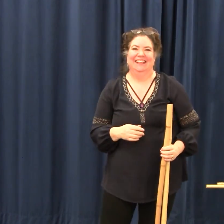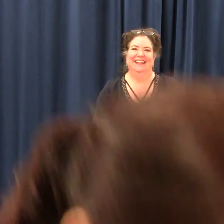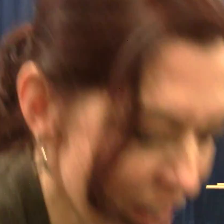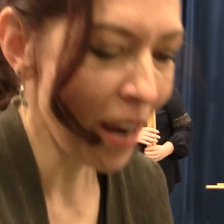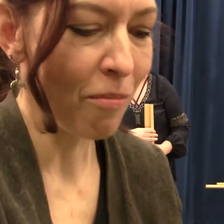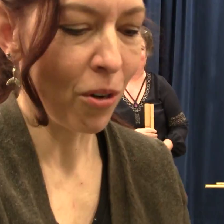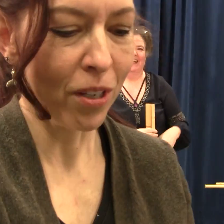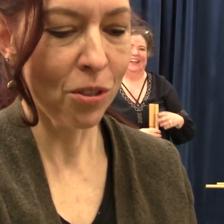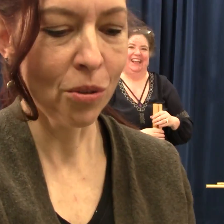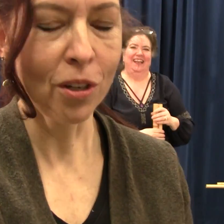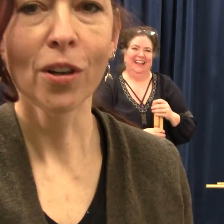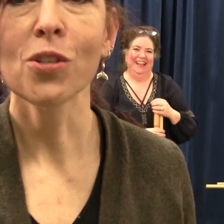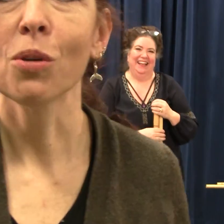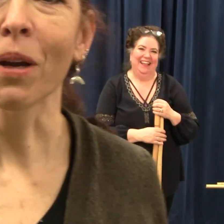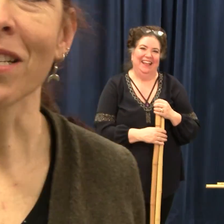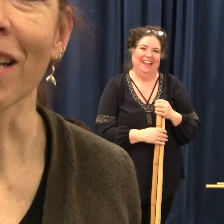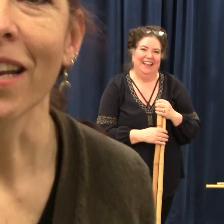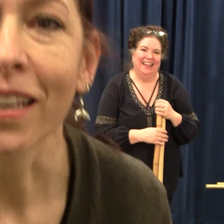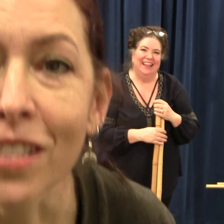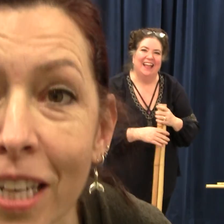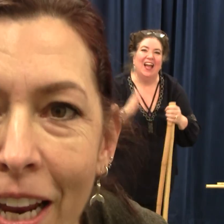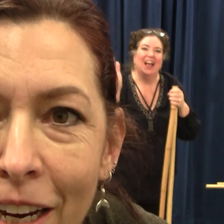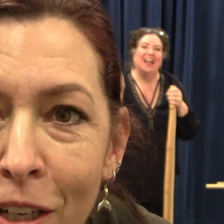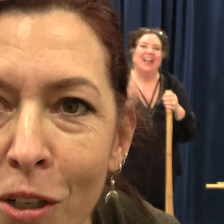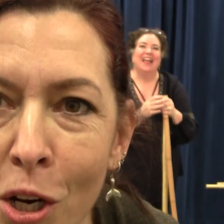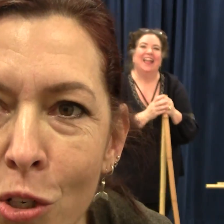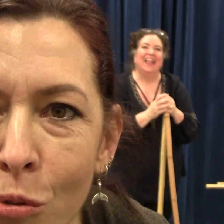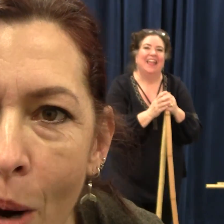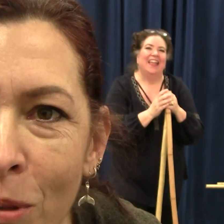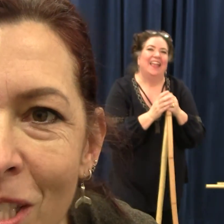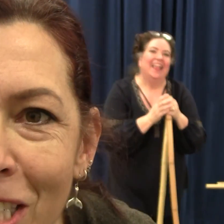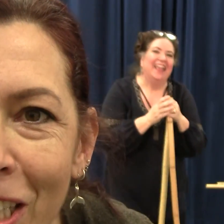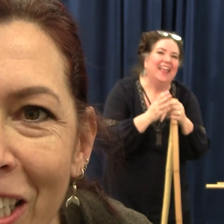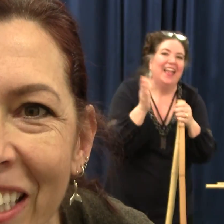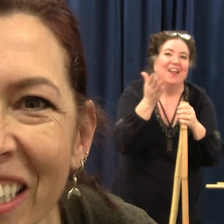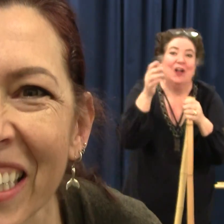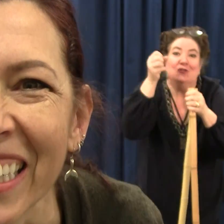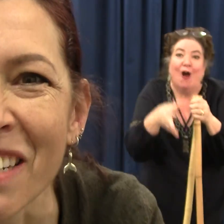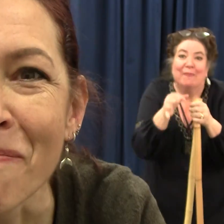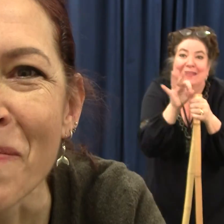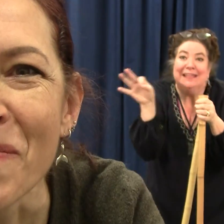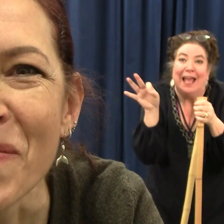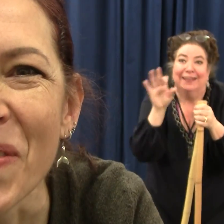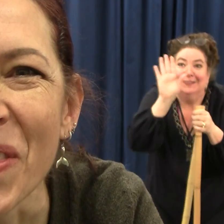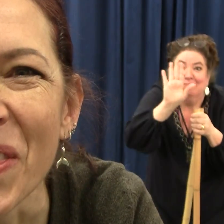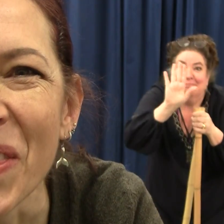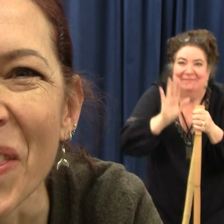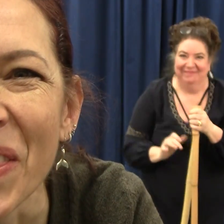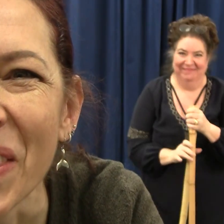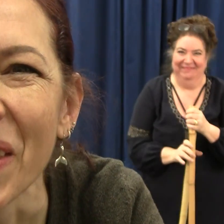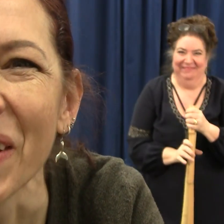and I'm going to encourage you by saying today.. "drop the stick!"